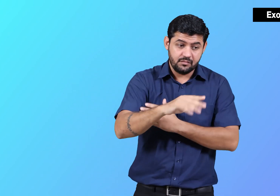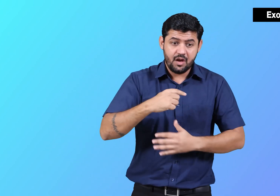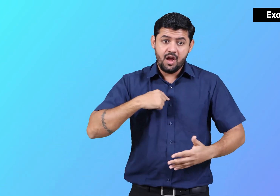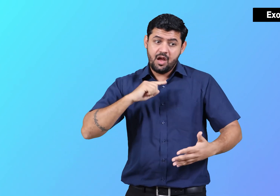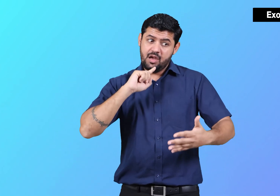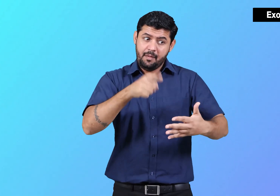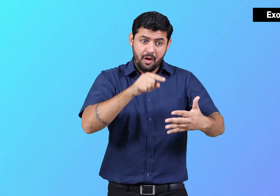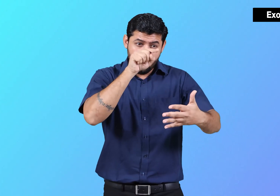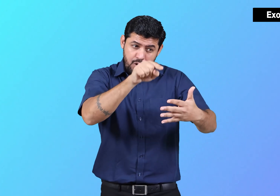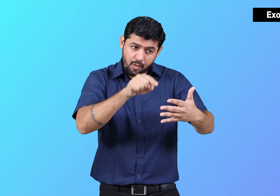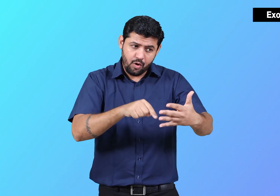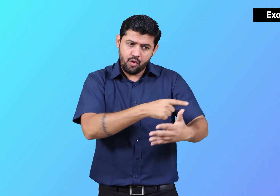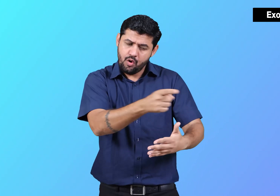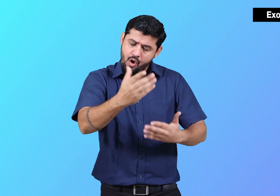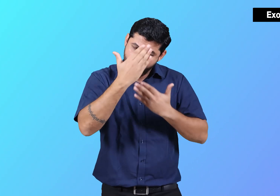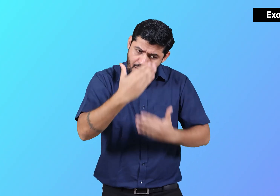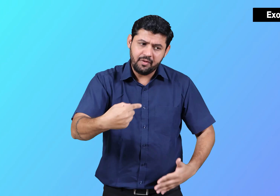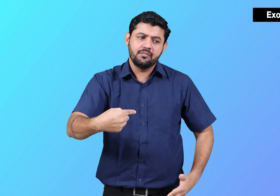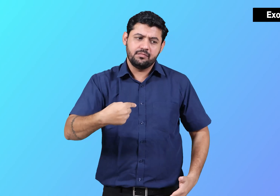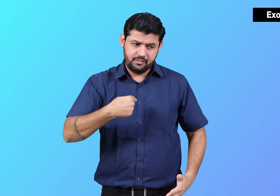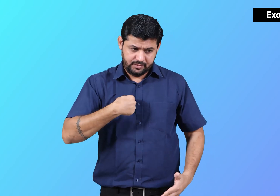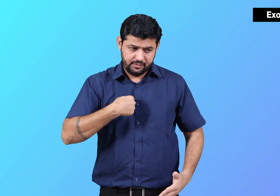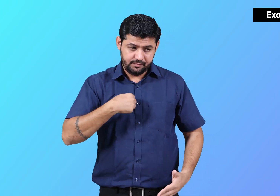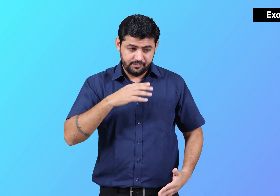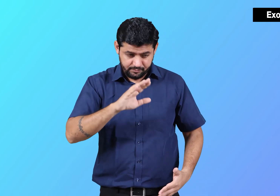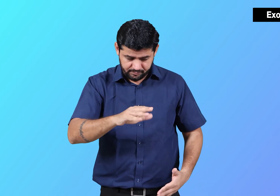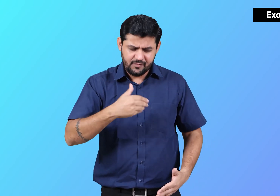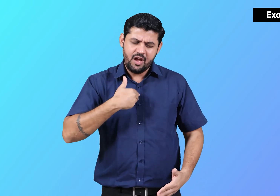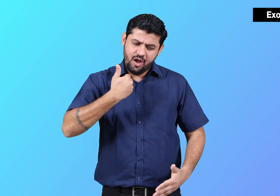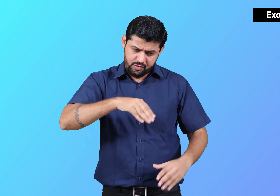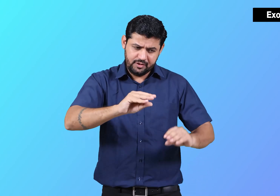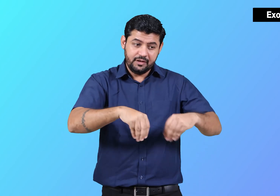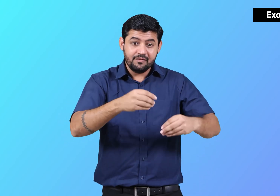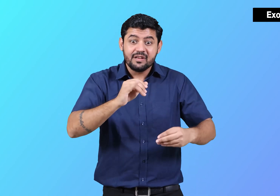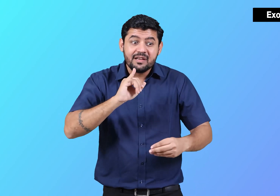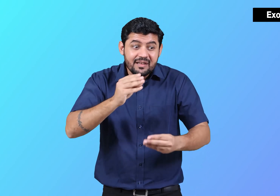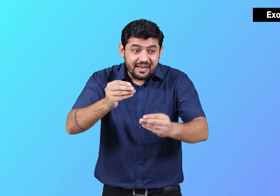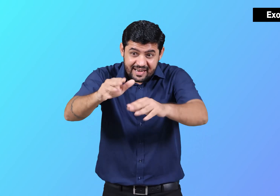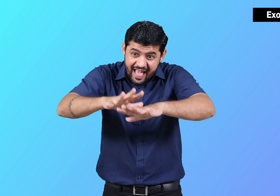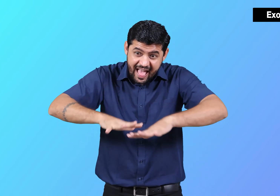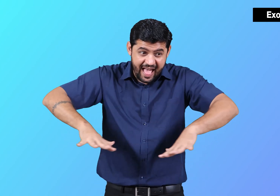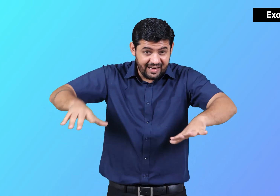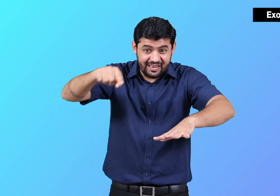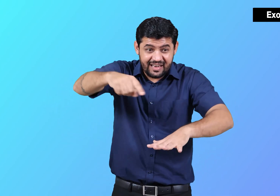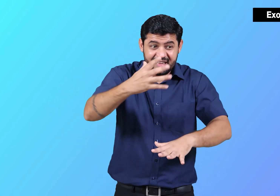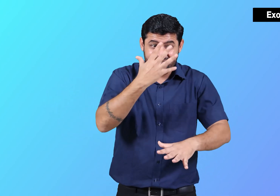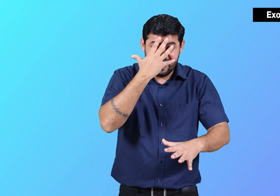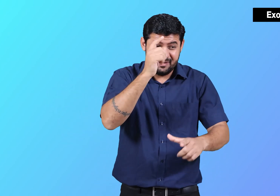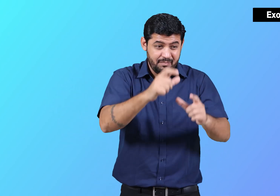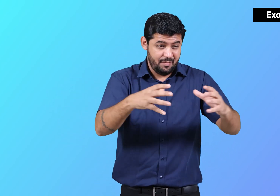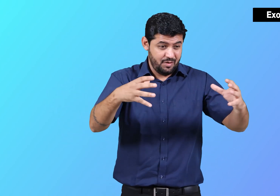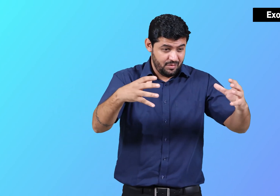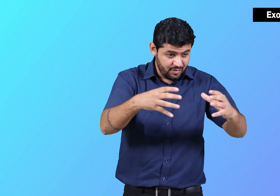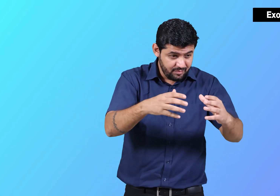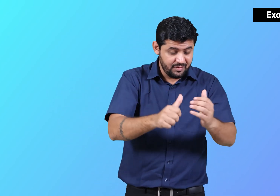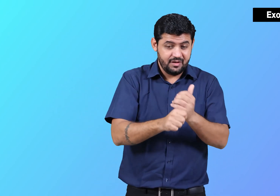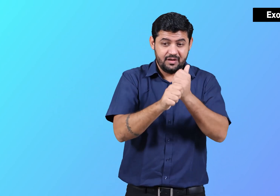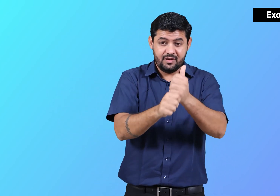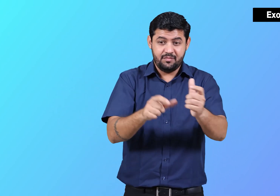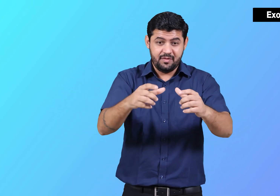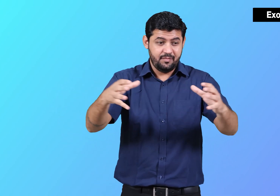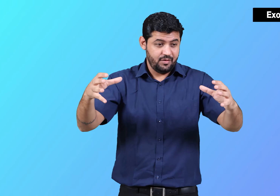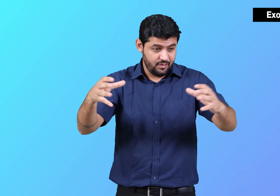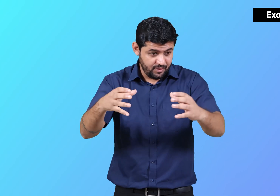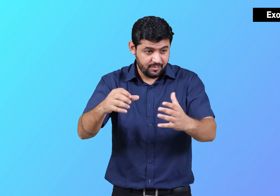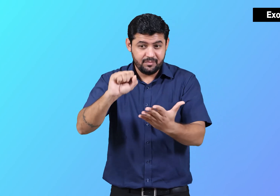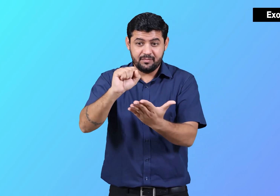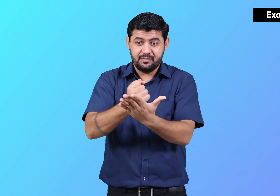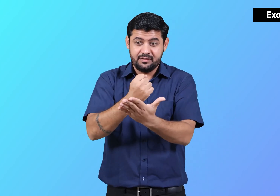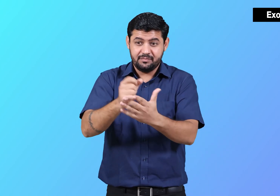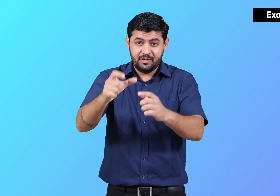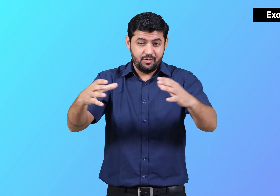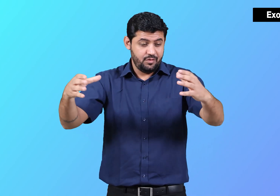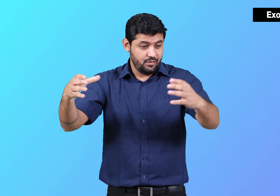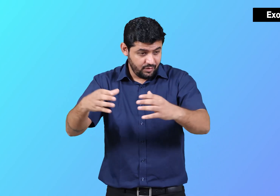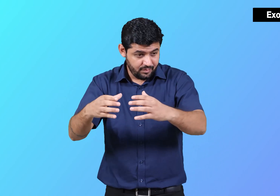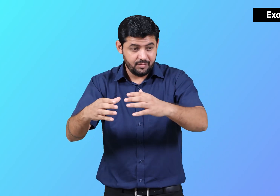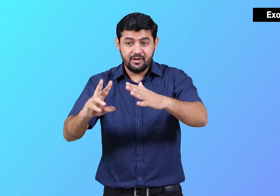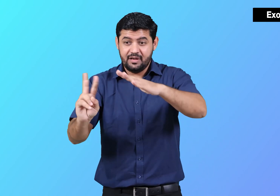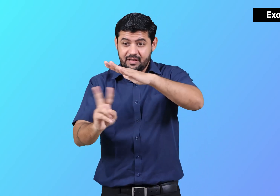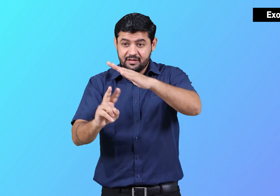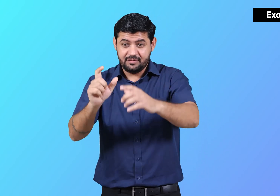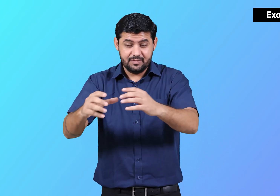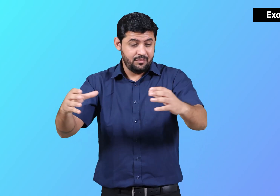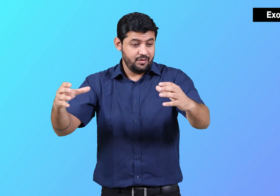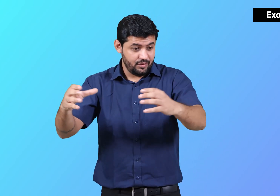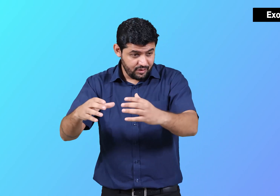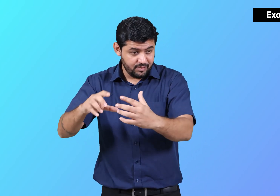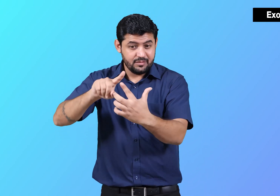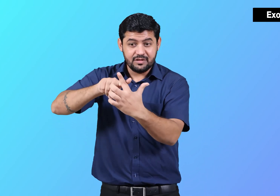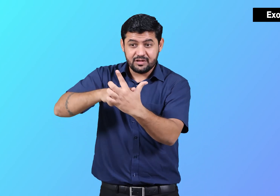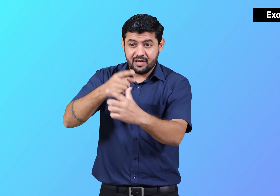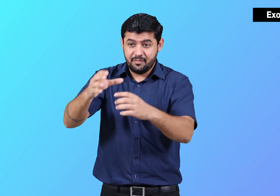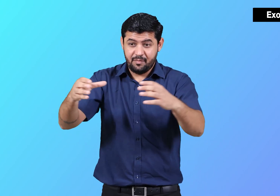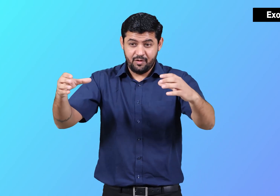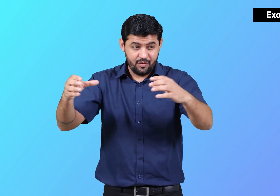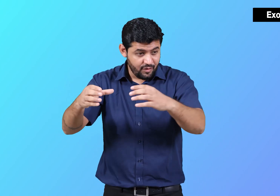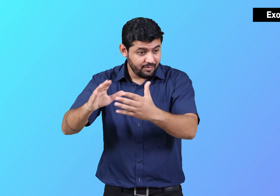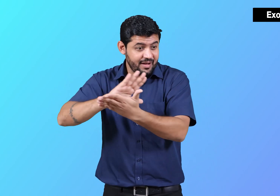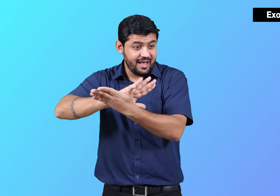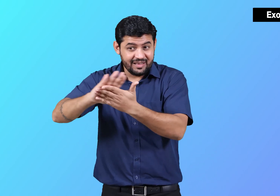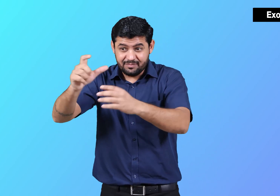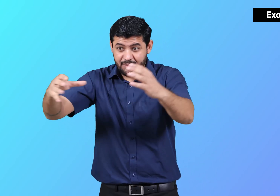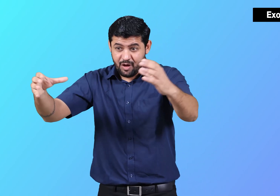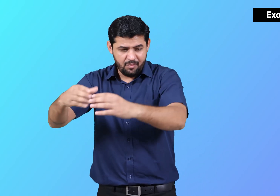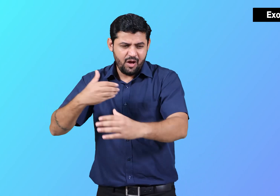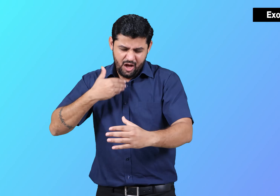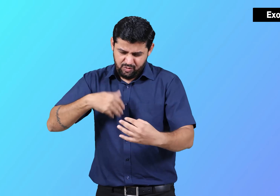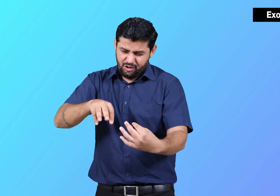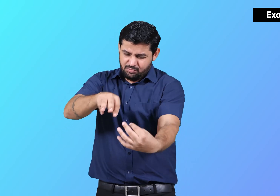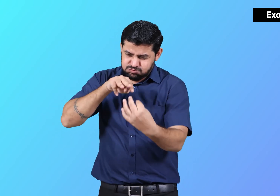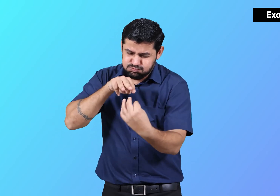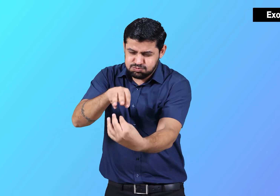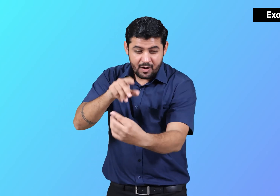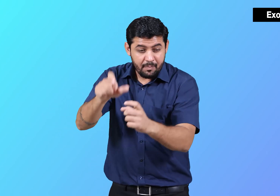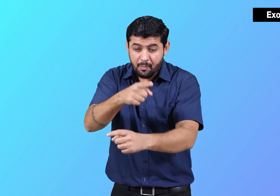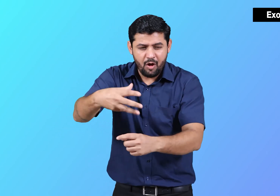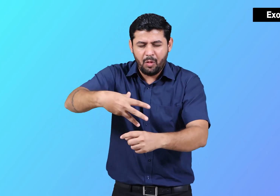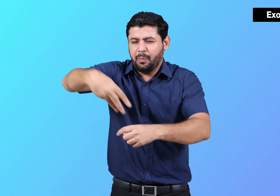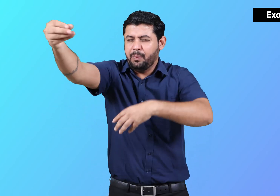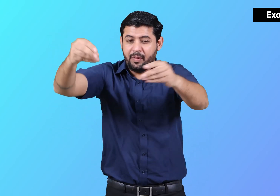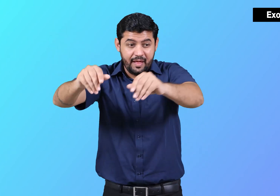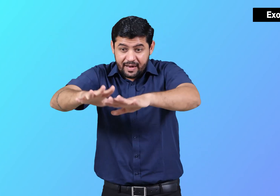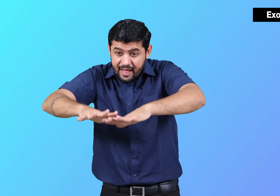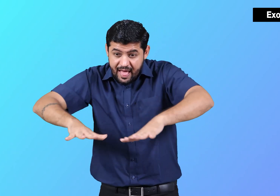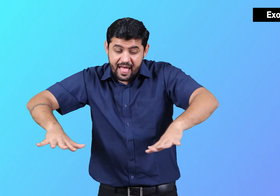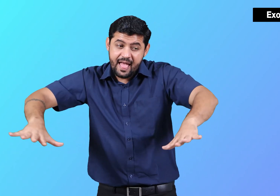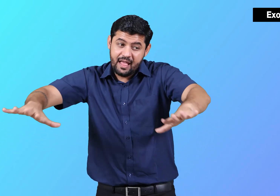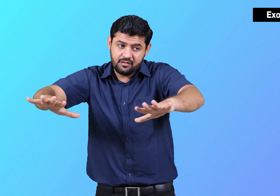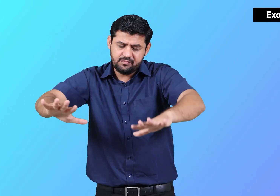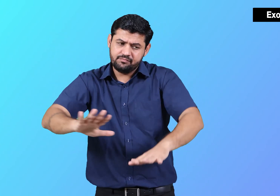Obey what I command you today, and I will force your enemies to leave your land. I will force out the Amorites, Canaanites, Hittites, Perizzites, Hivites and Jebusites.